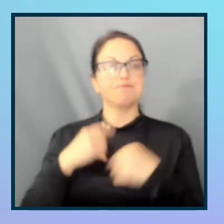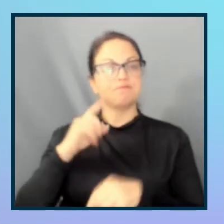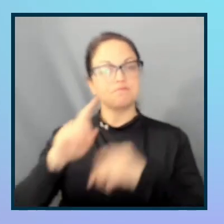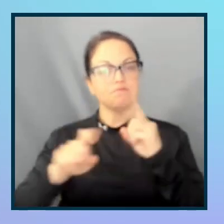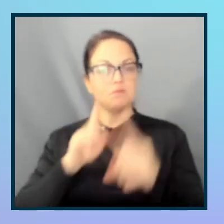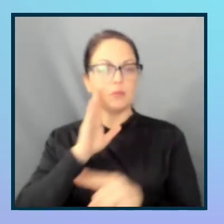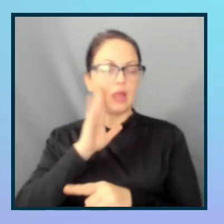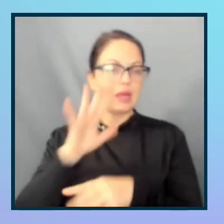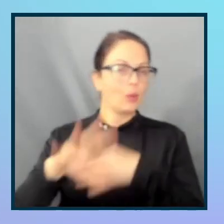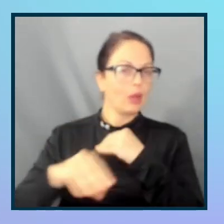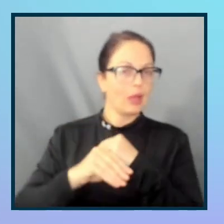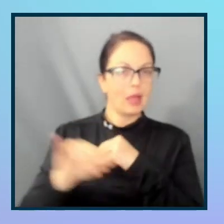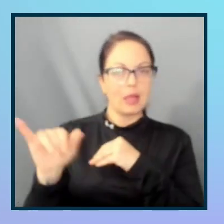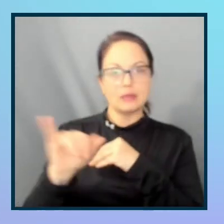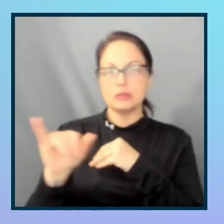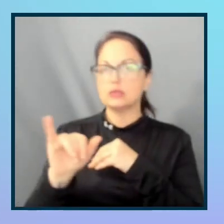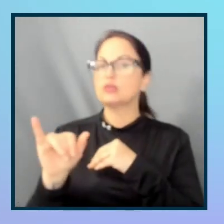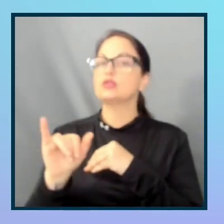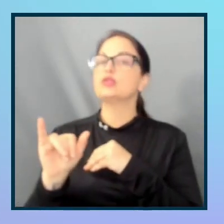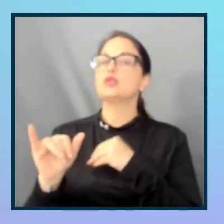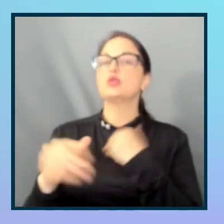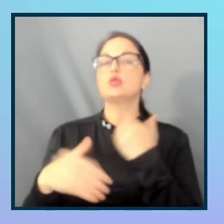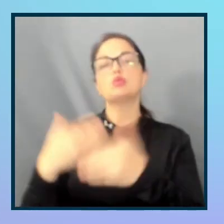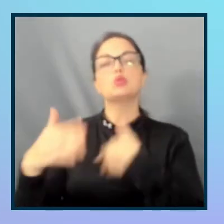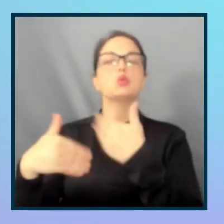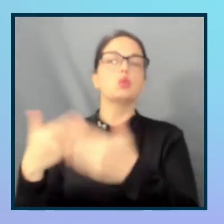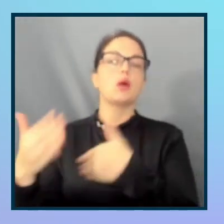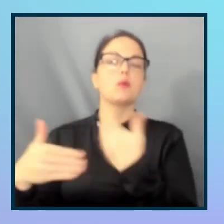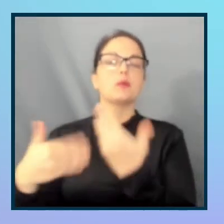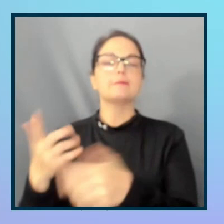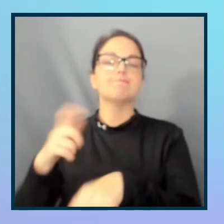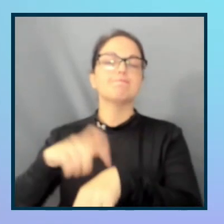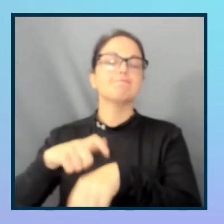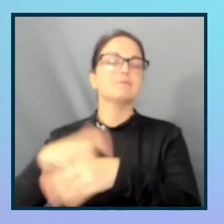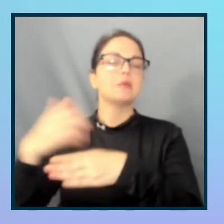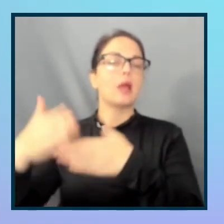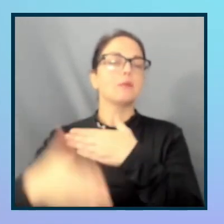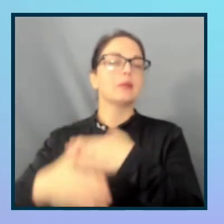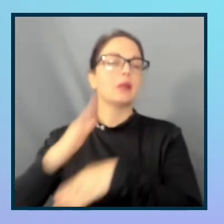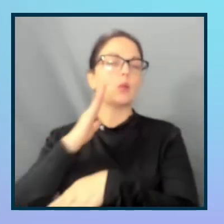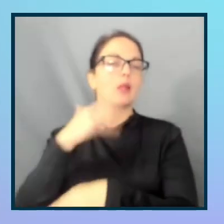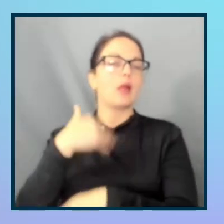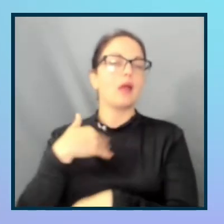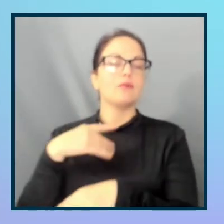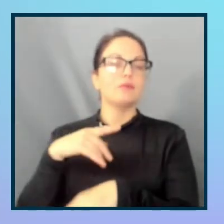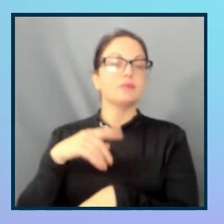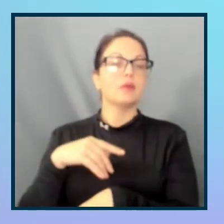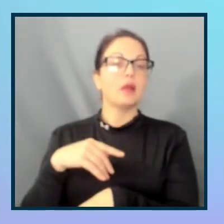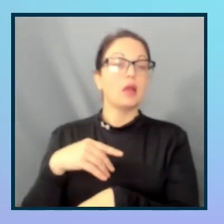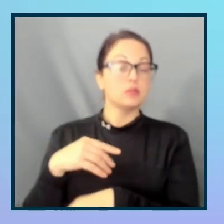throughout the panel as well, hold some time at the end. And in regards to that, we have one question so far